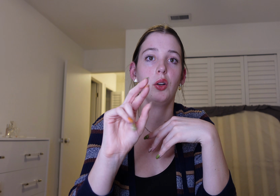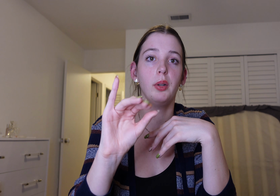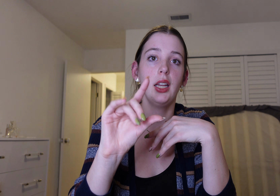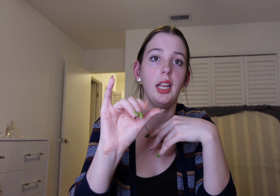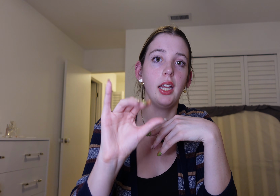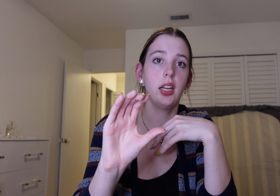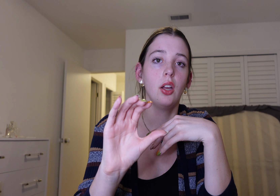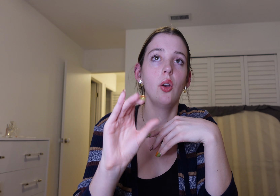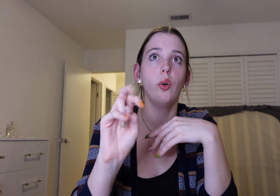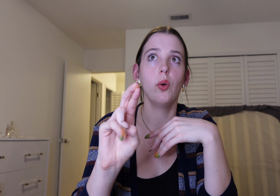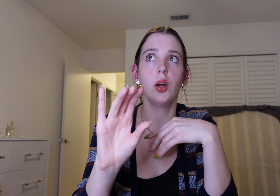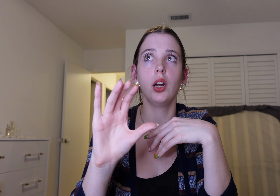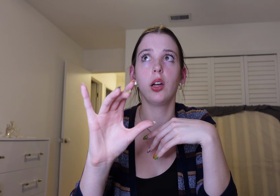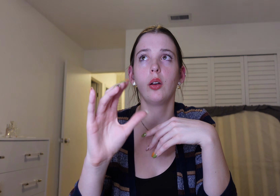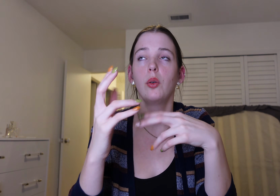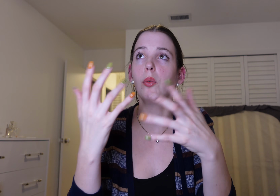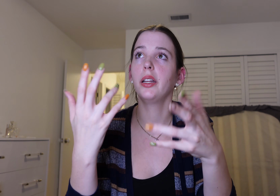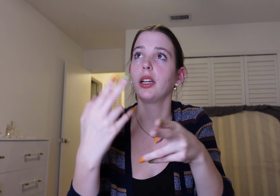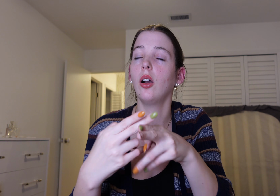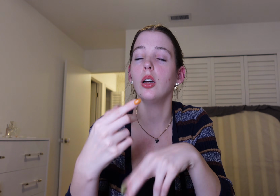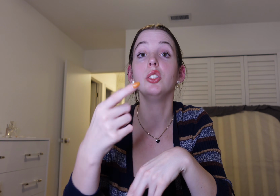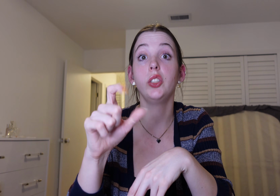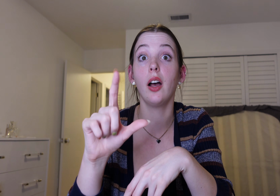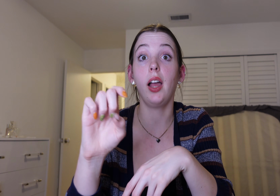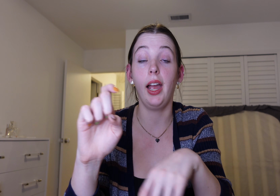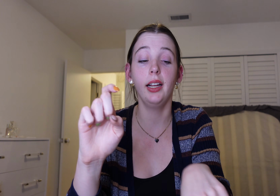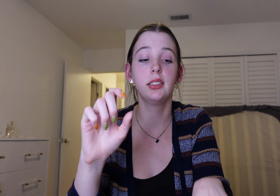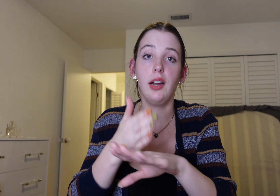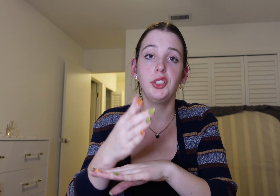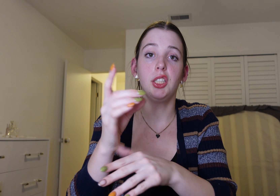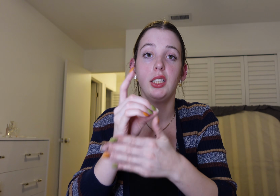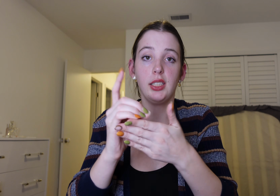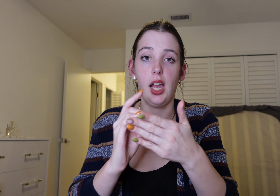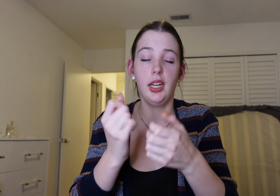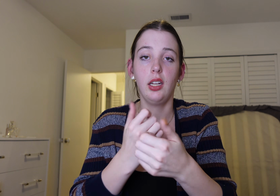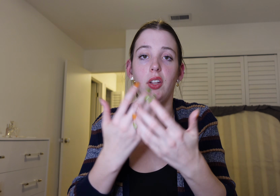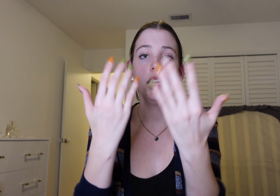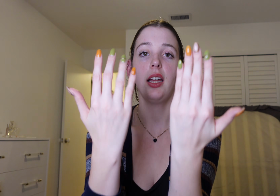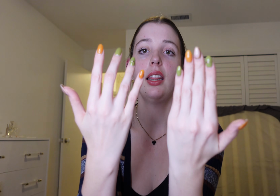acrylic or what is it called gel x after design and everything like